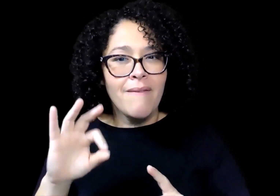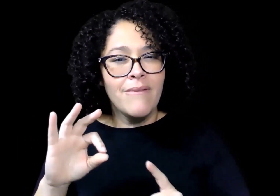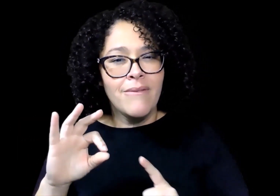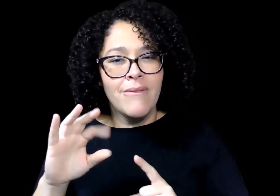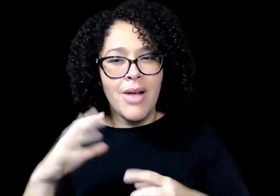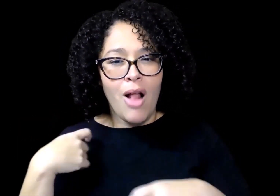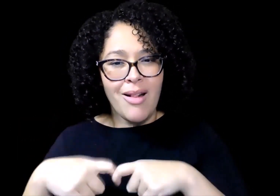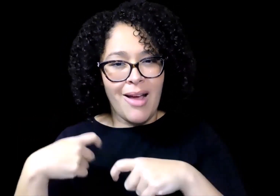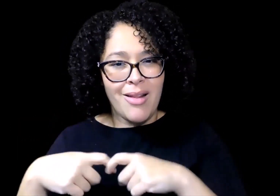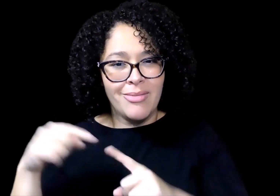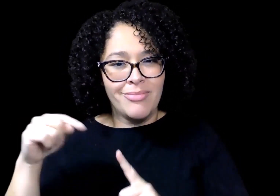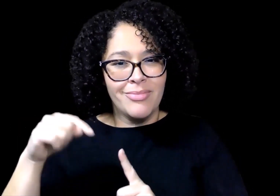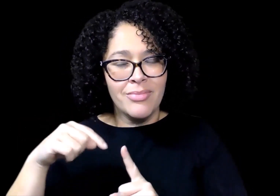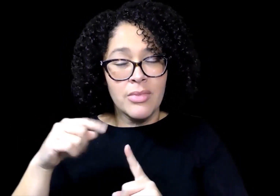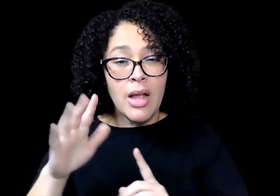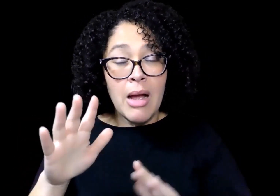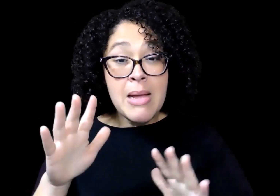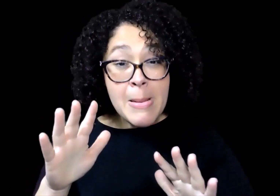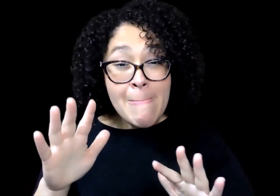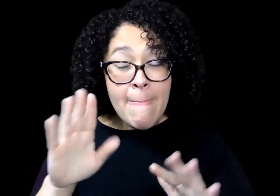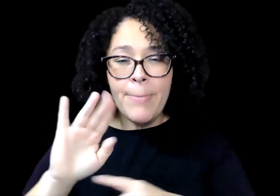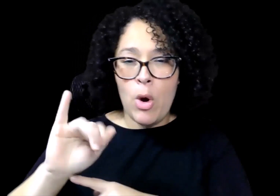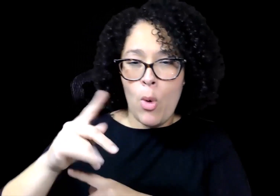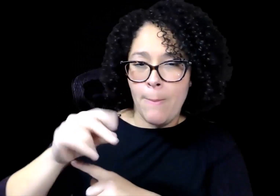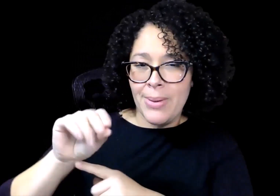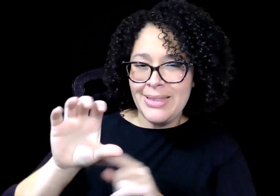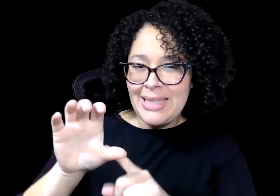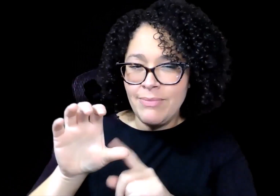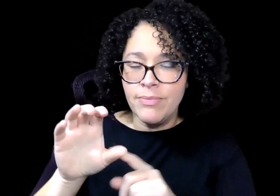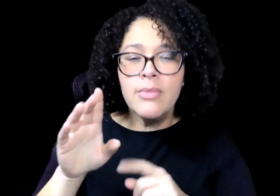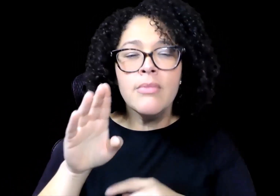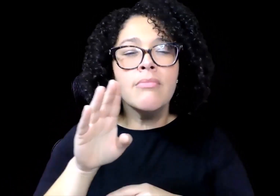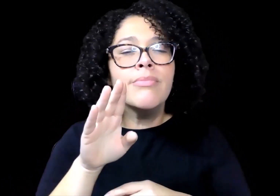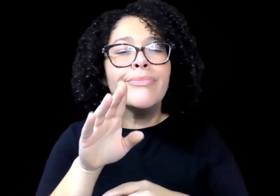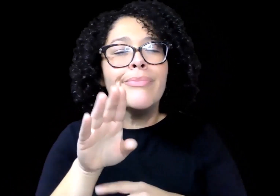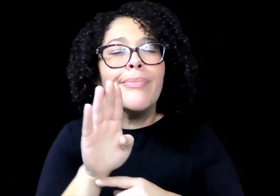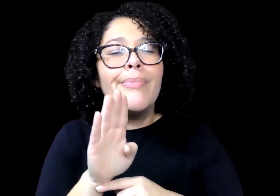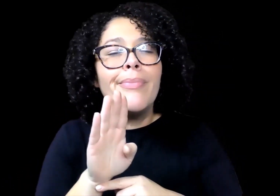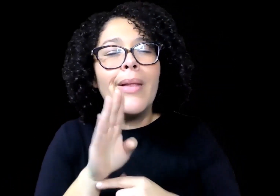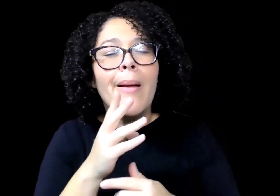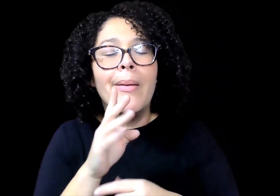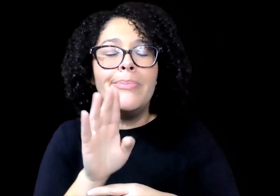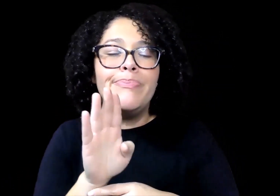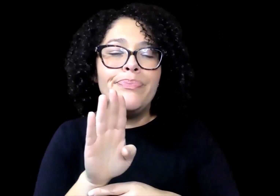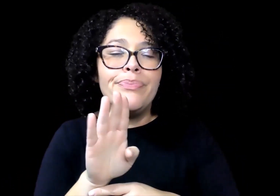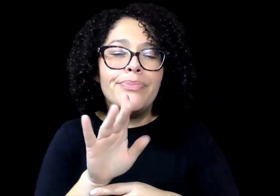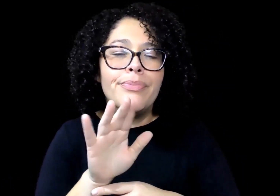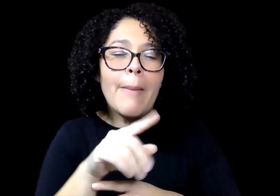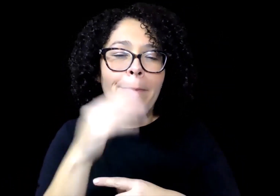knew if it was because of my deafness or because of my Puerto Rican background so being a BIPOC